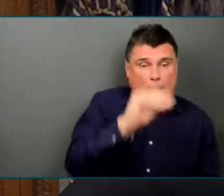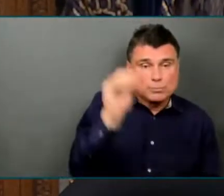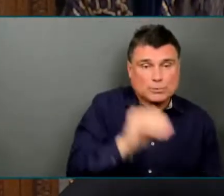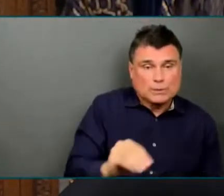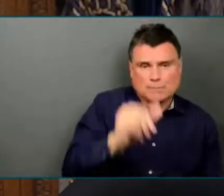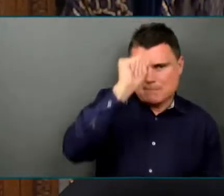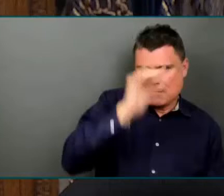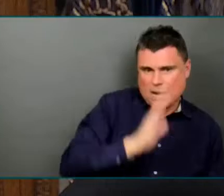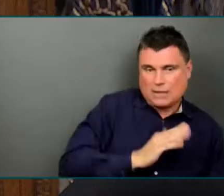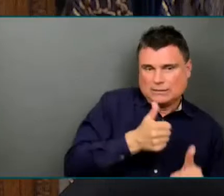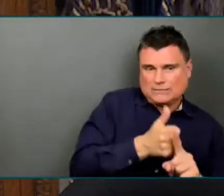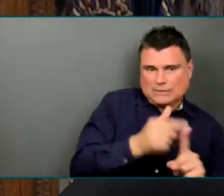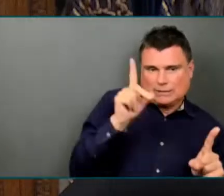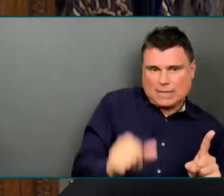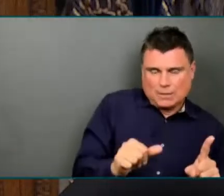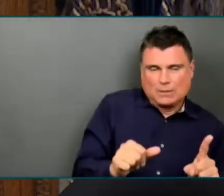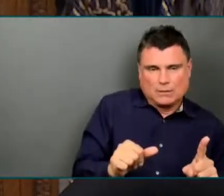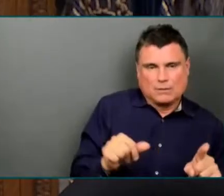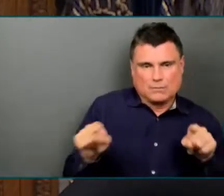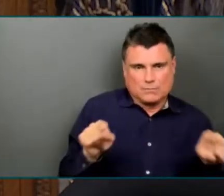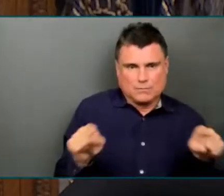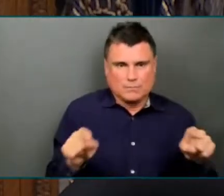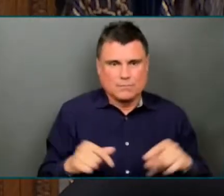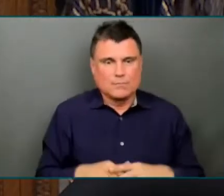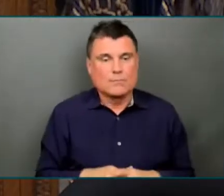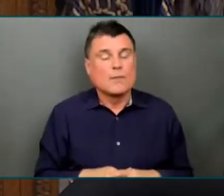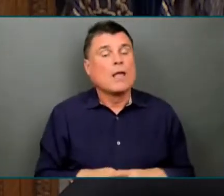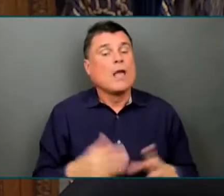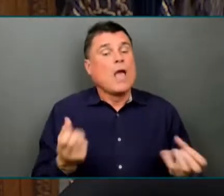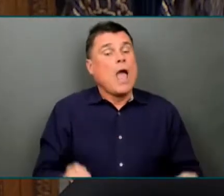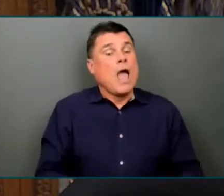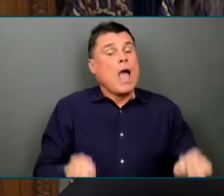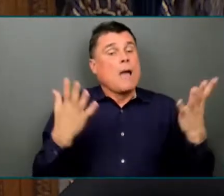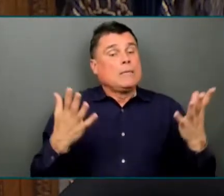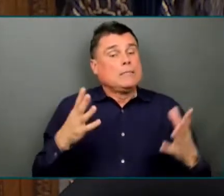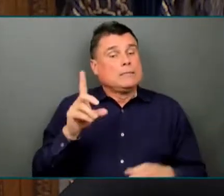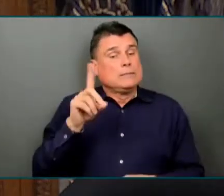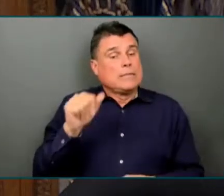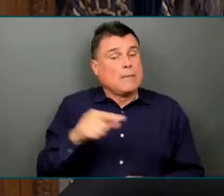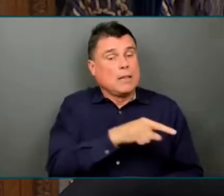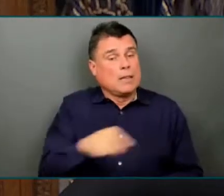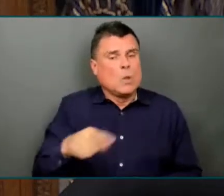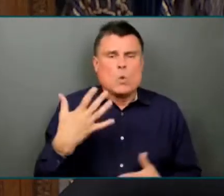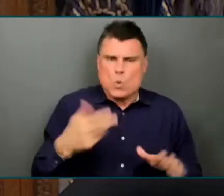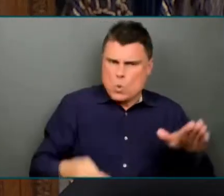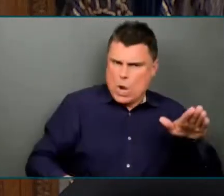Disability prevalence is also much higher among Indigenous People across Canada. So 36 percent of